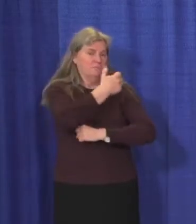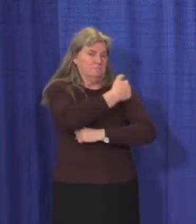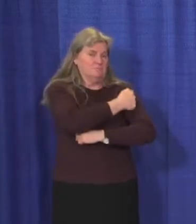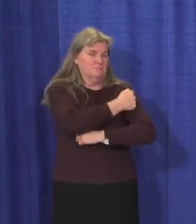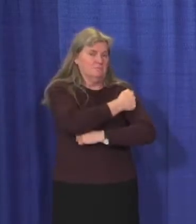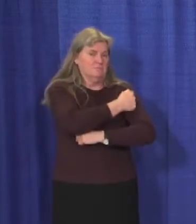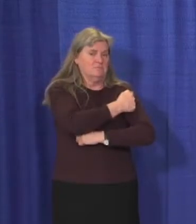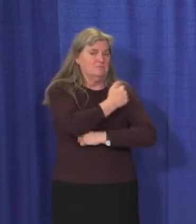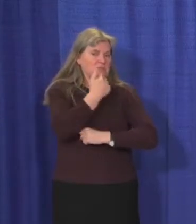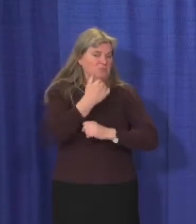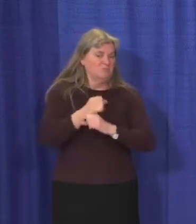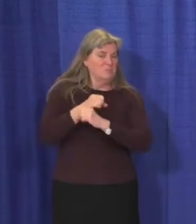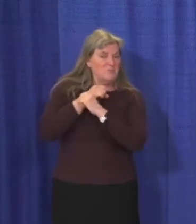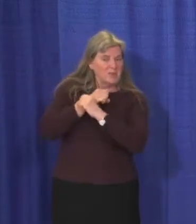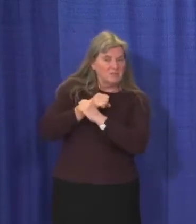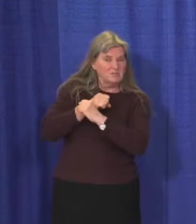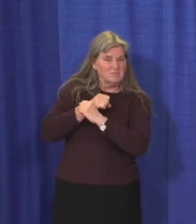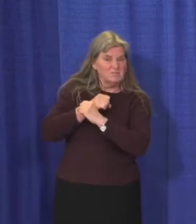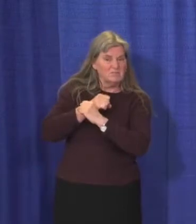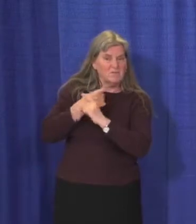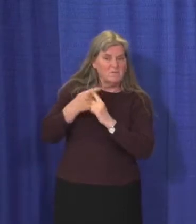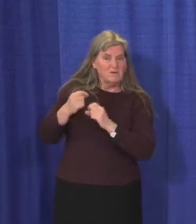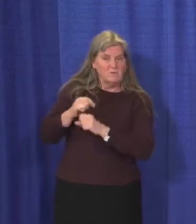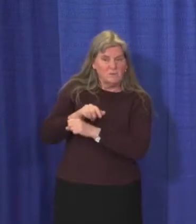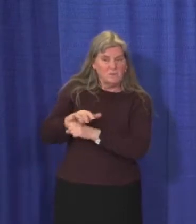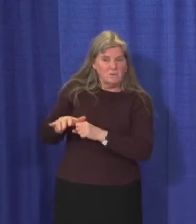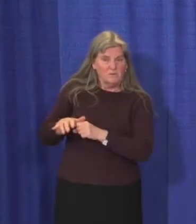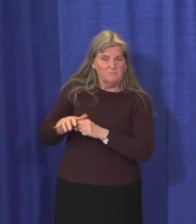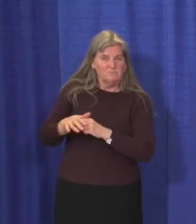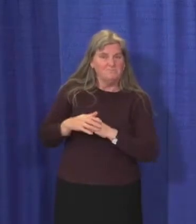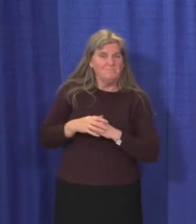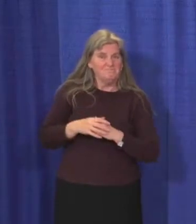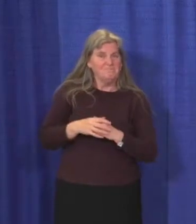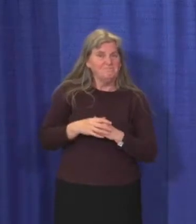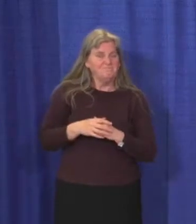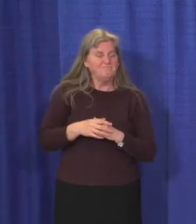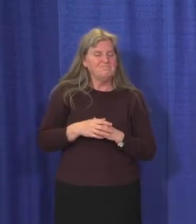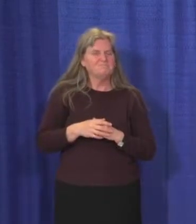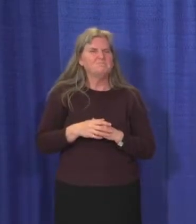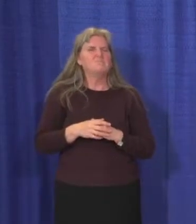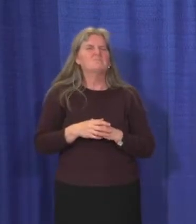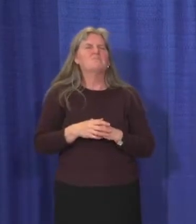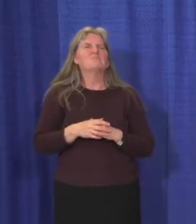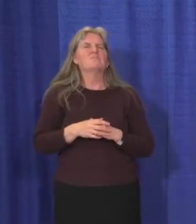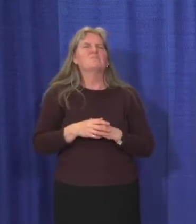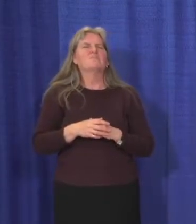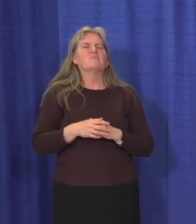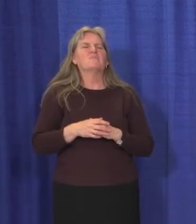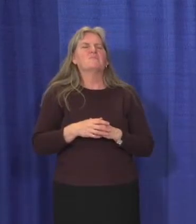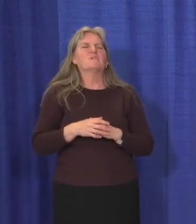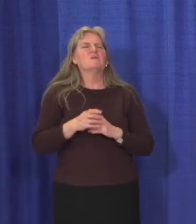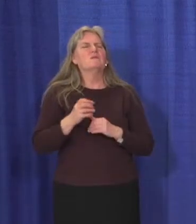this real-life effectiveness of the COVID-19 vaccines.